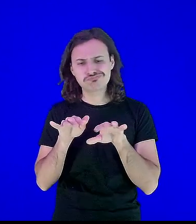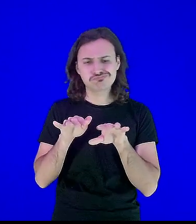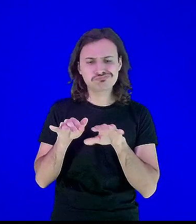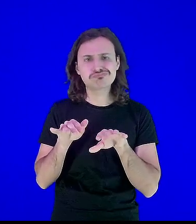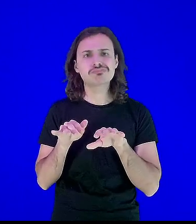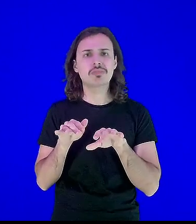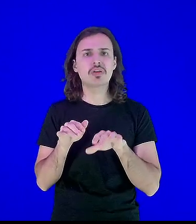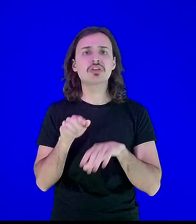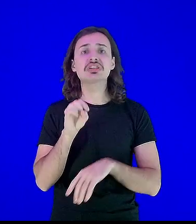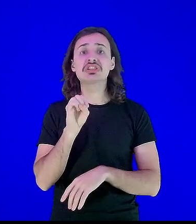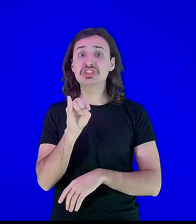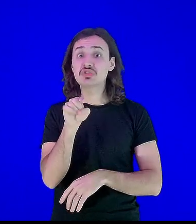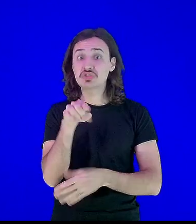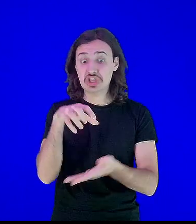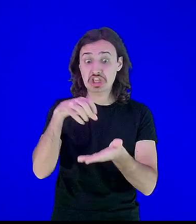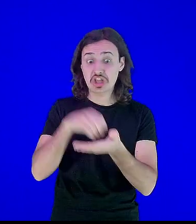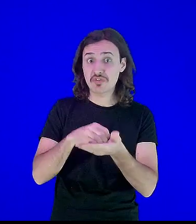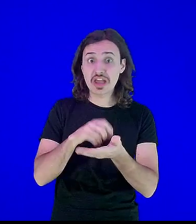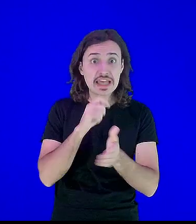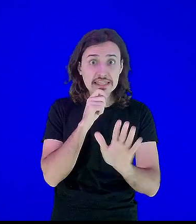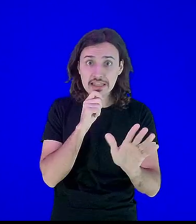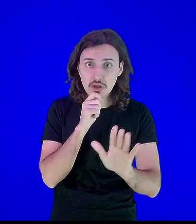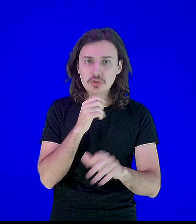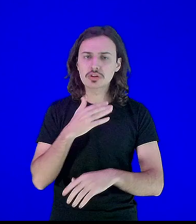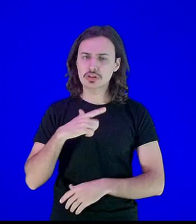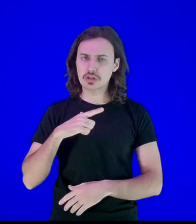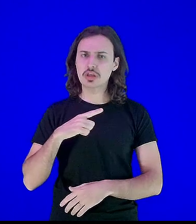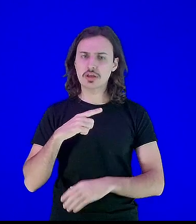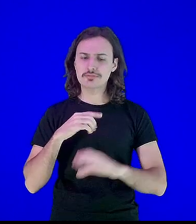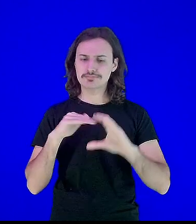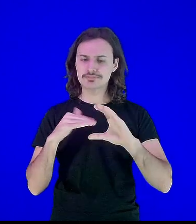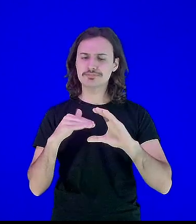so if you have not subscribed to it yet please, do it.